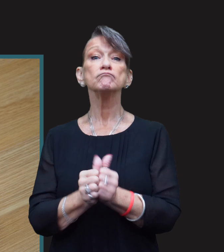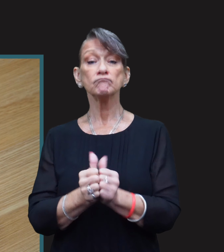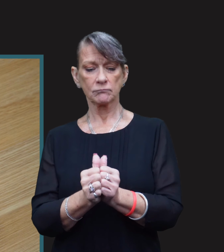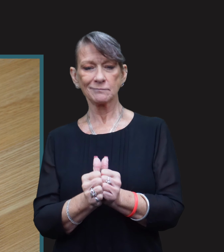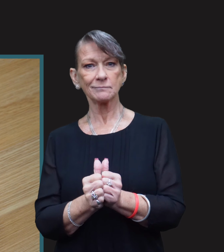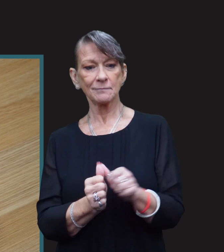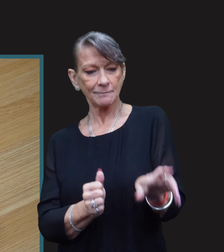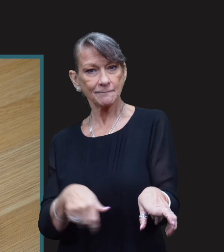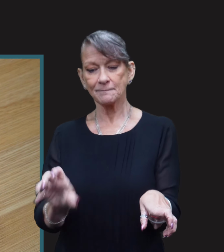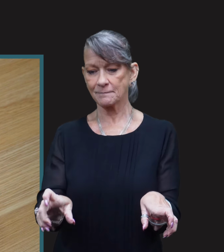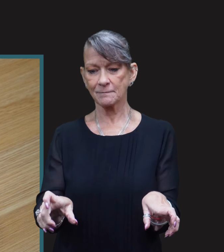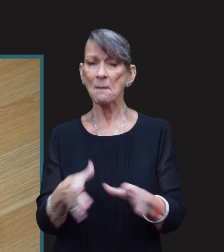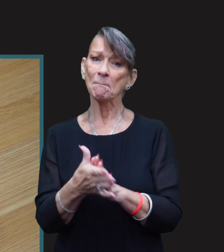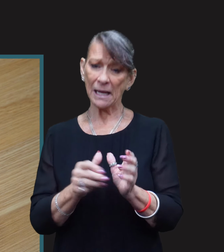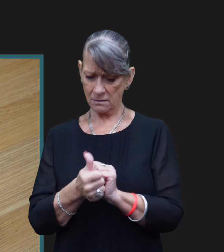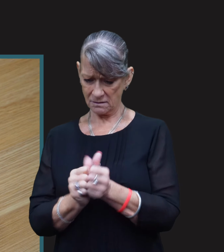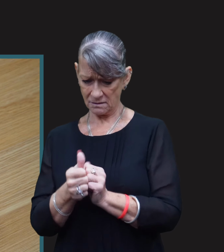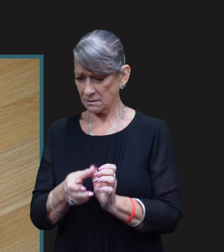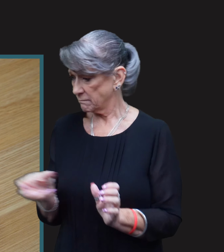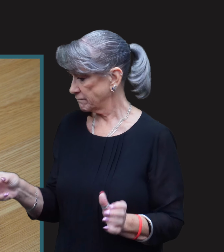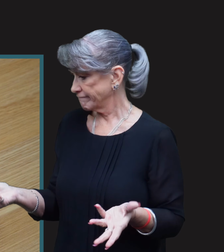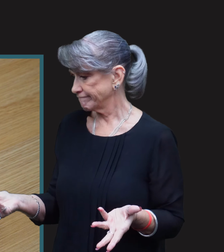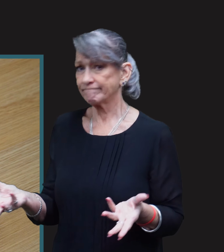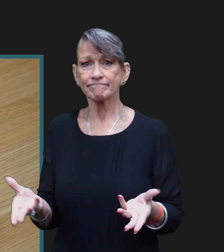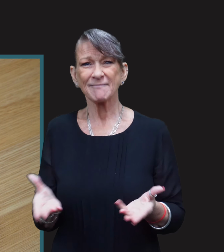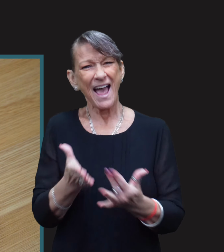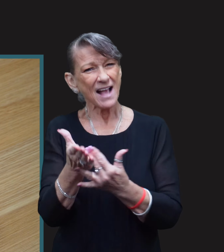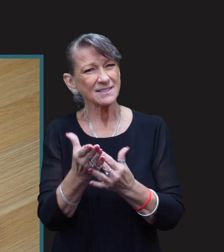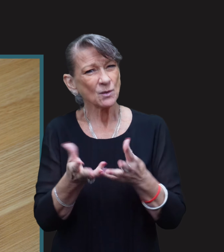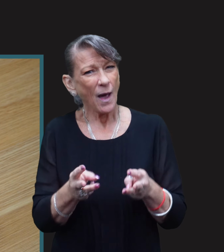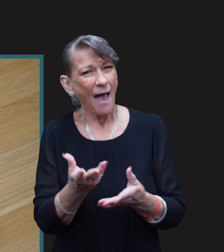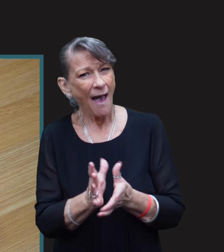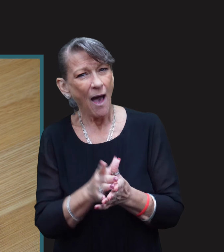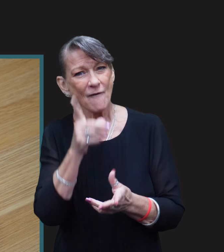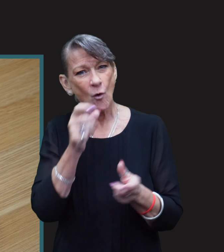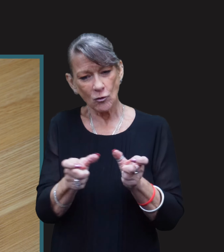This sadly means that there is currently no accessible way to control this game.